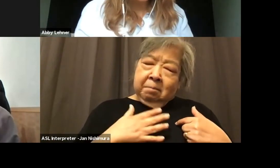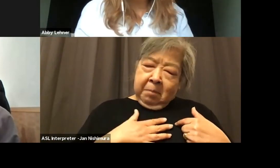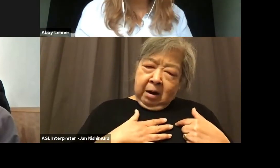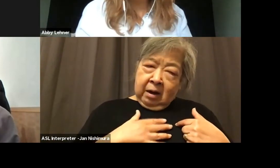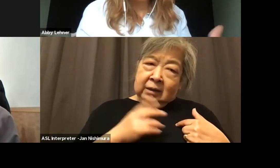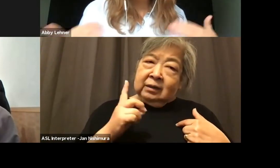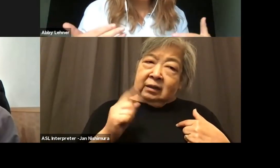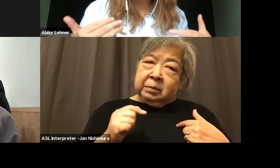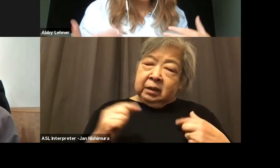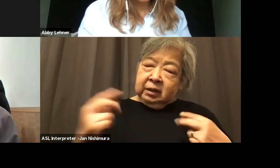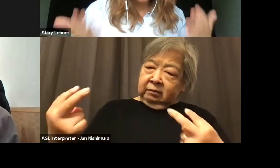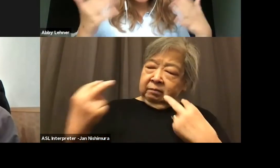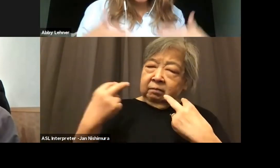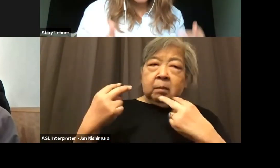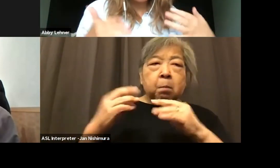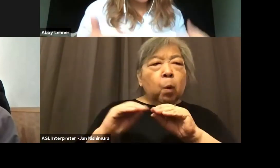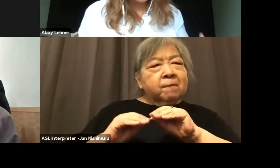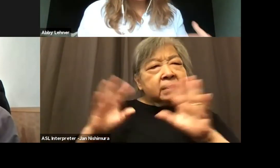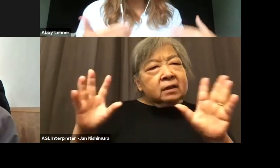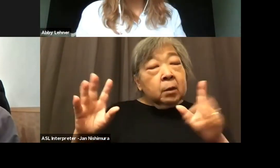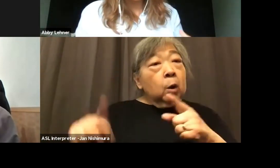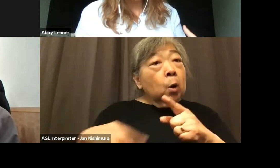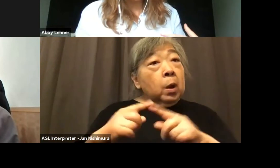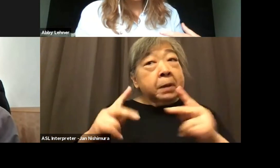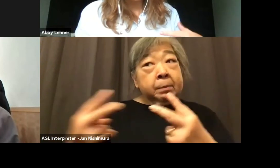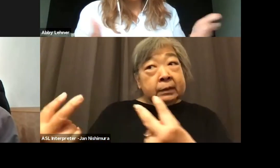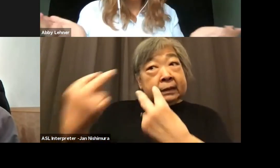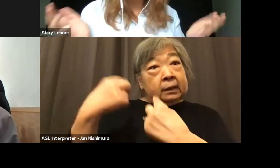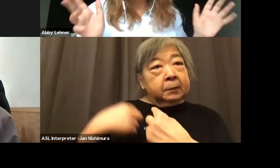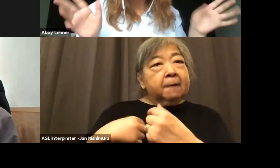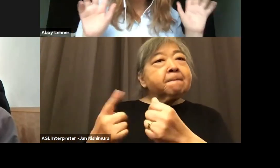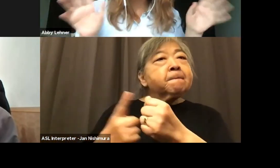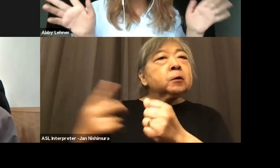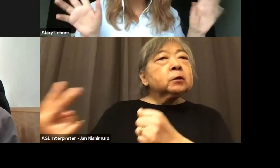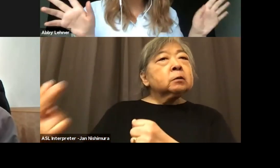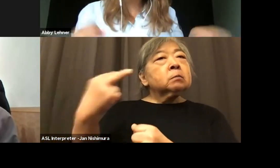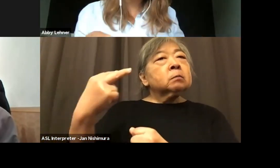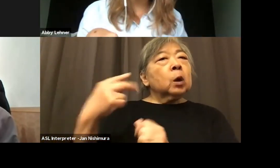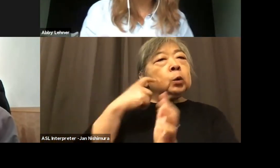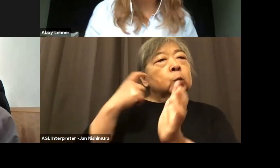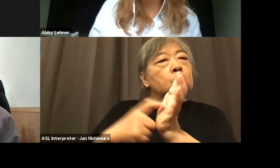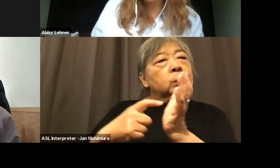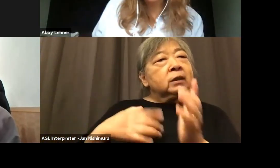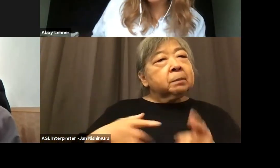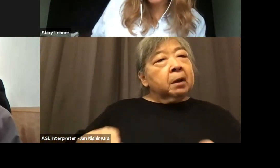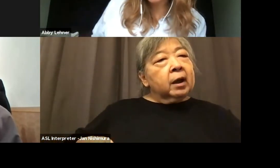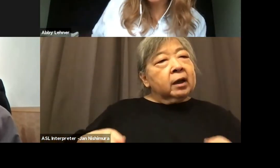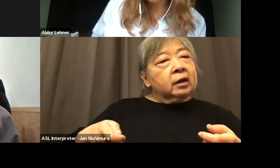when people see me, they see my wheelchair first, as controversial as that may sound,